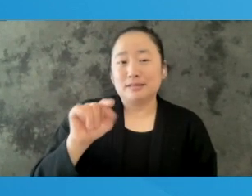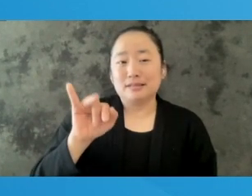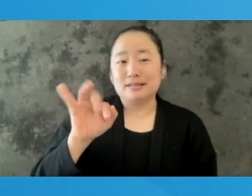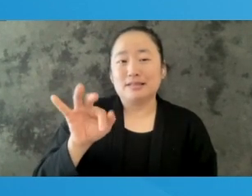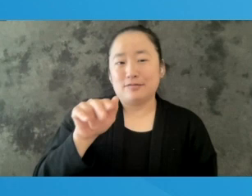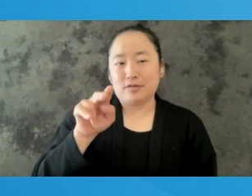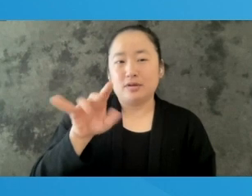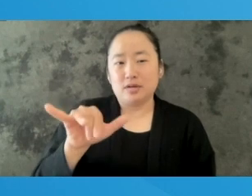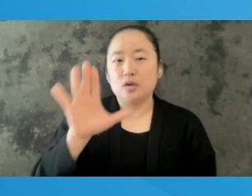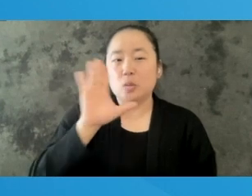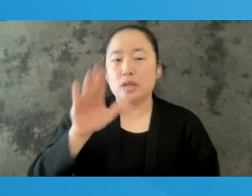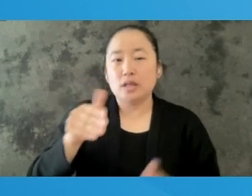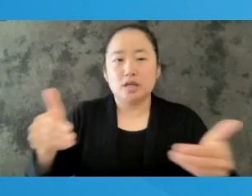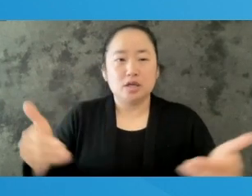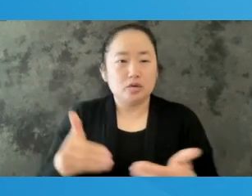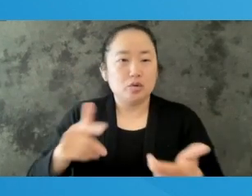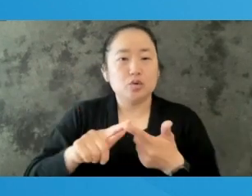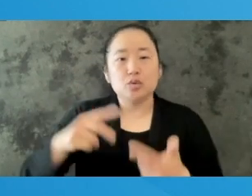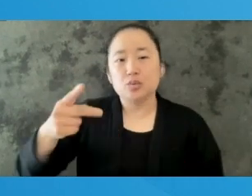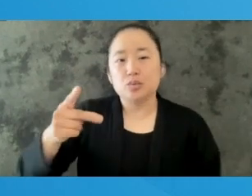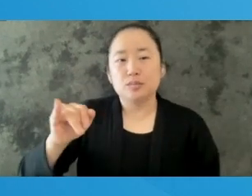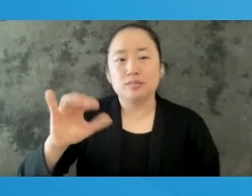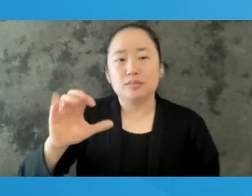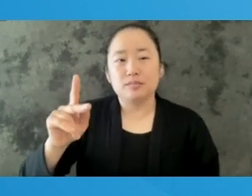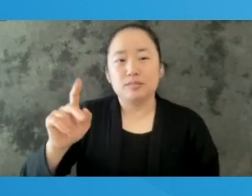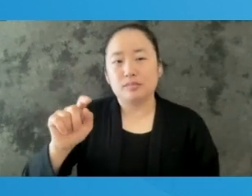to Pickett's Charge. Alright. Thank you, Nicole.